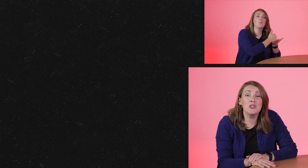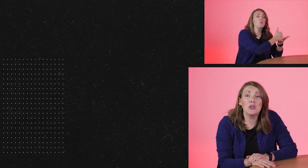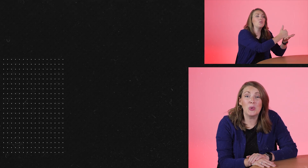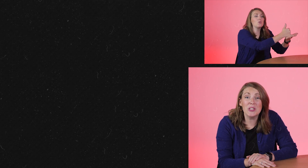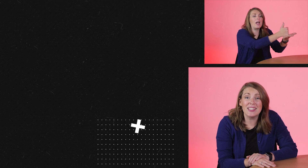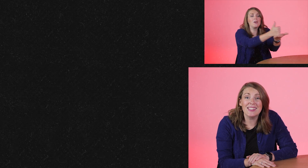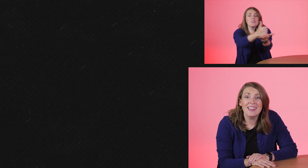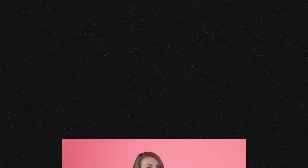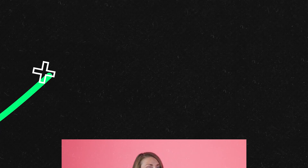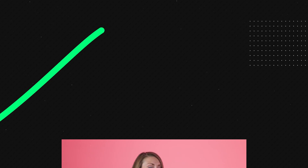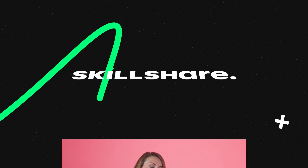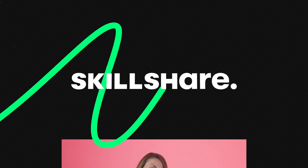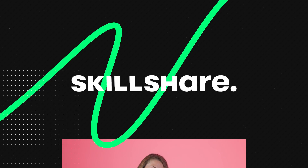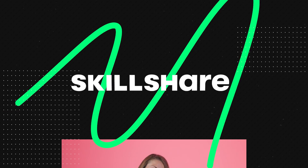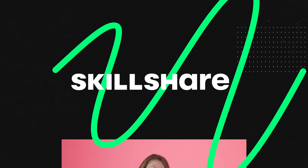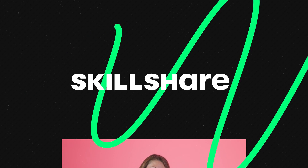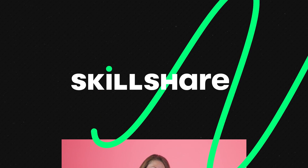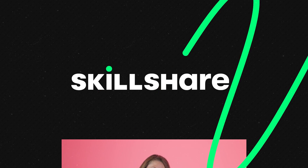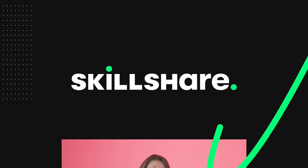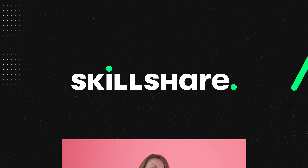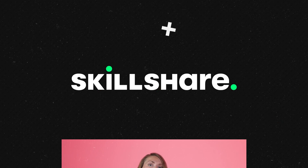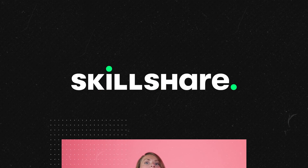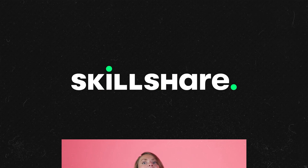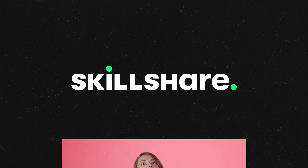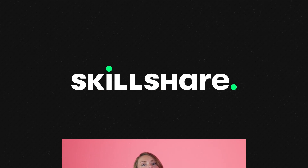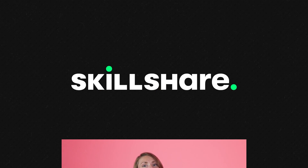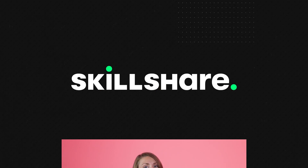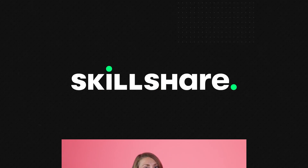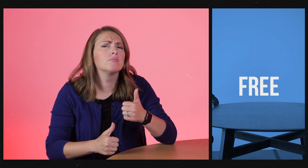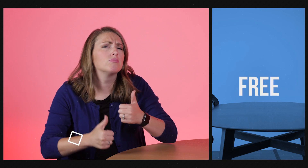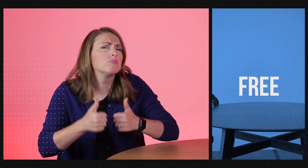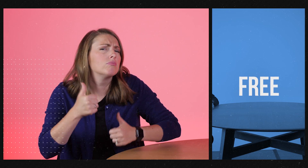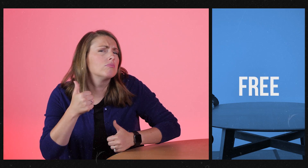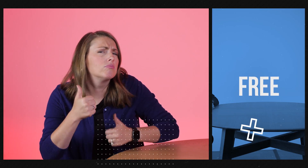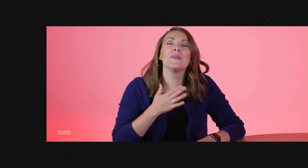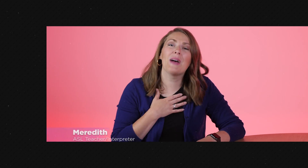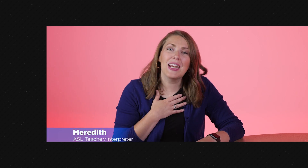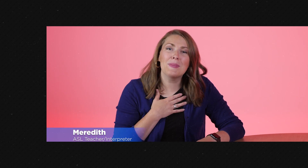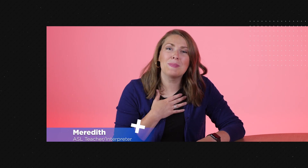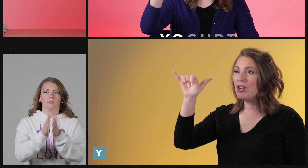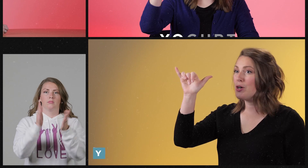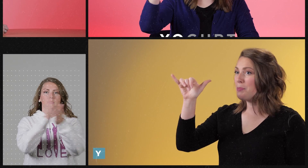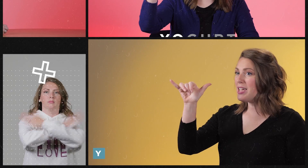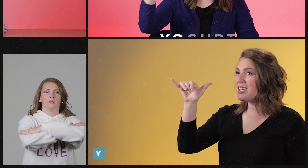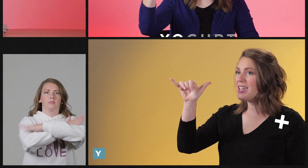and also thanks to Skillshare for sponsoring today's video. Remember you can take our course for